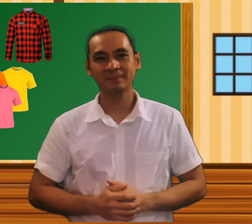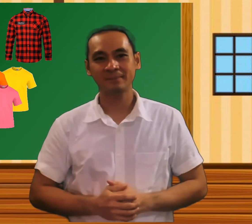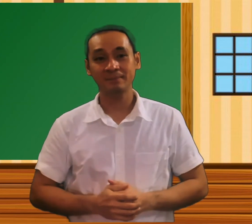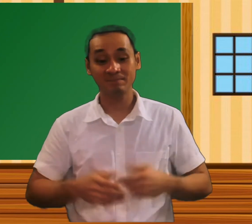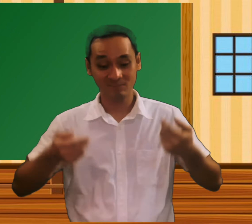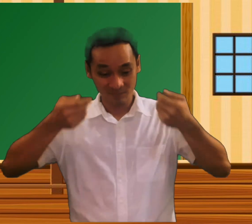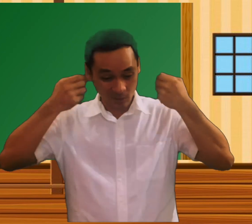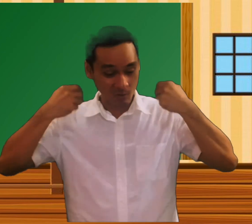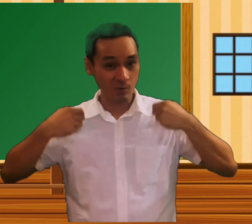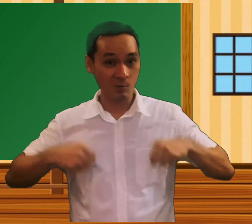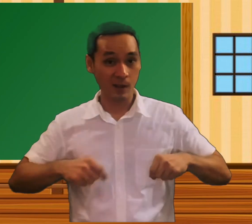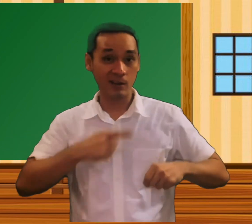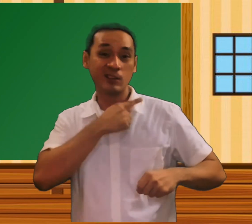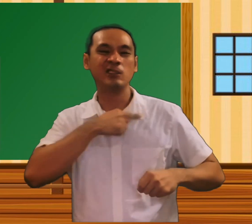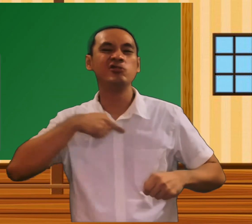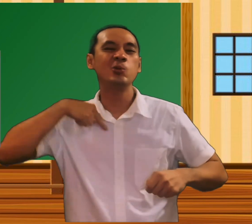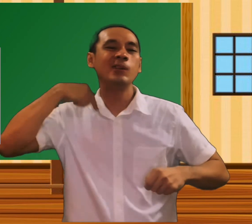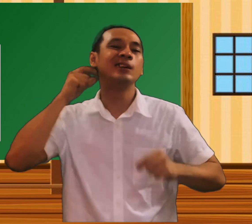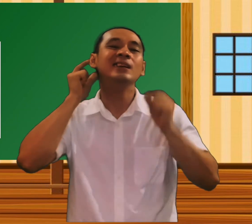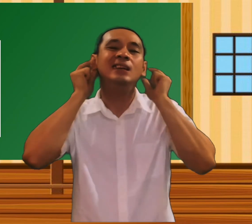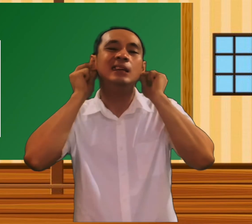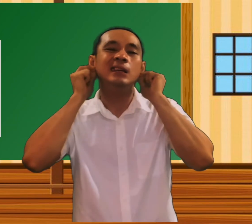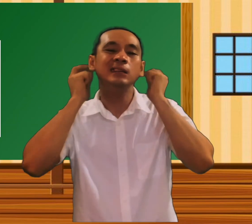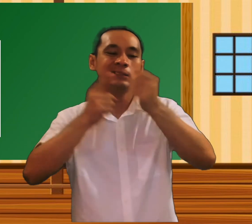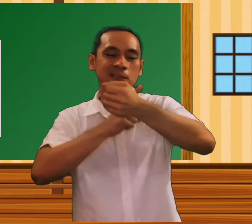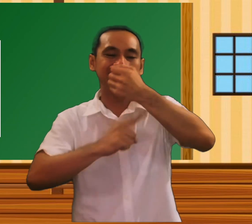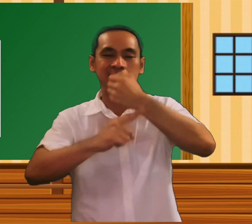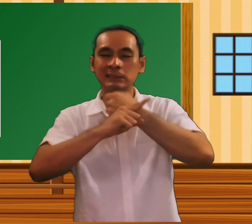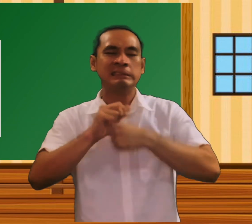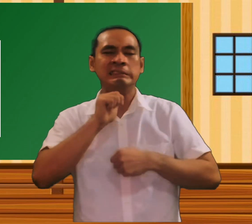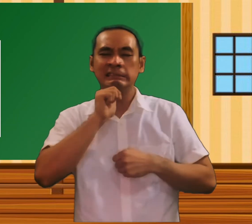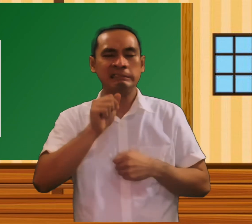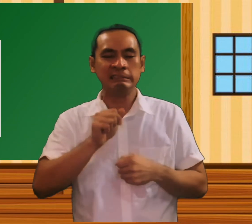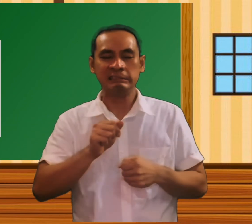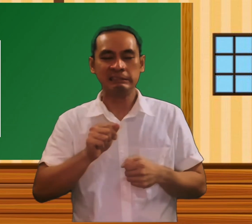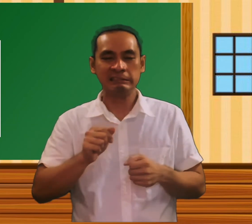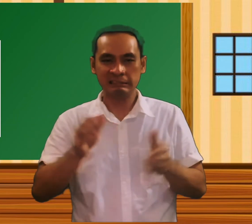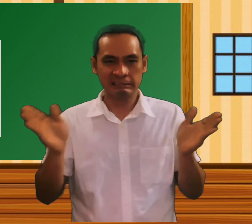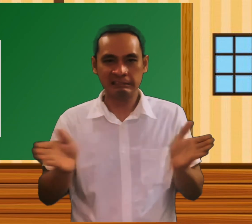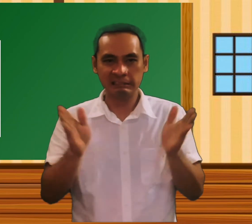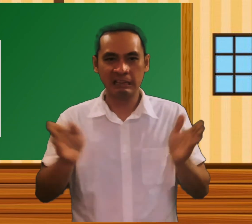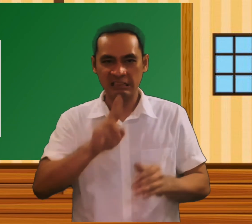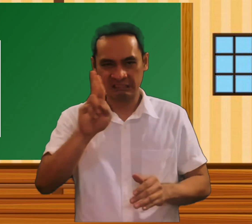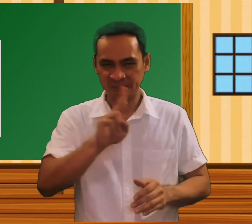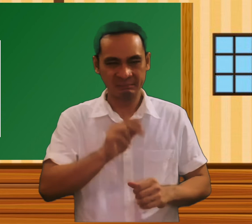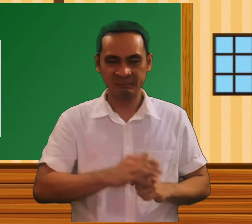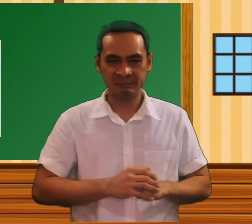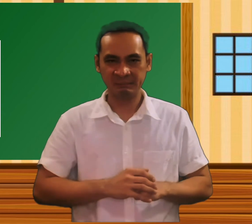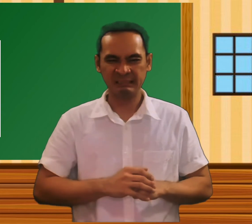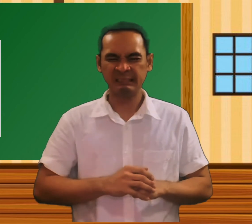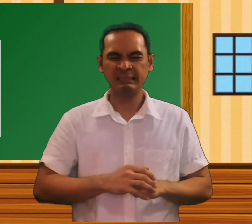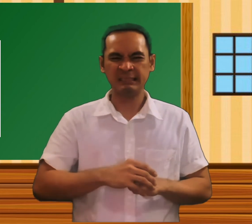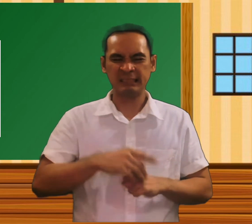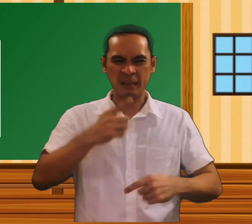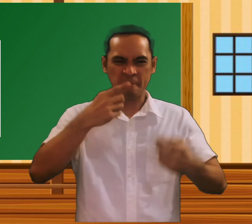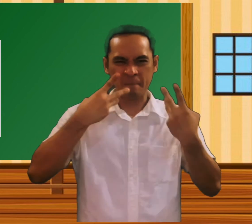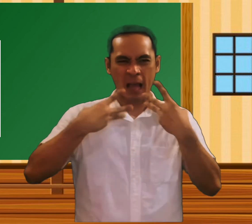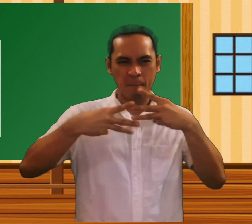wearing of jewelries while signing is not encouraged because it is also distracting on their part